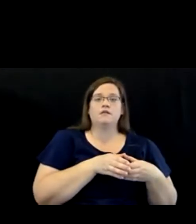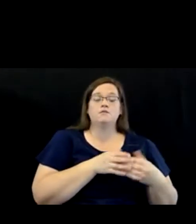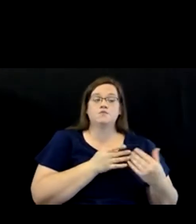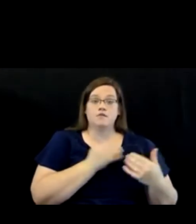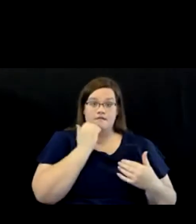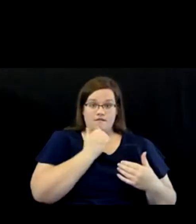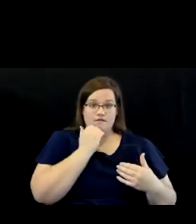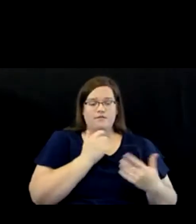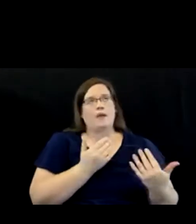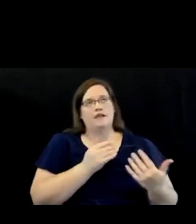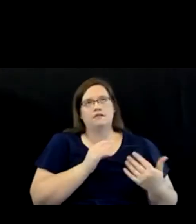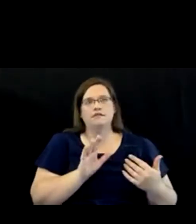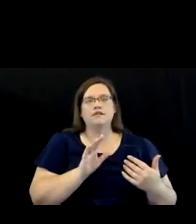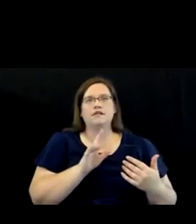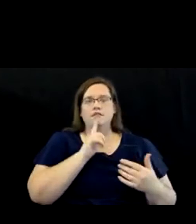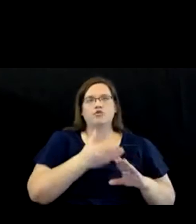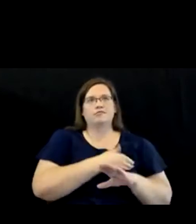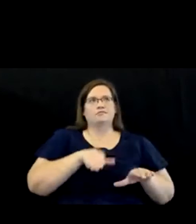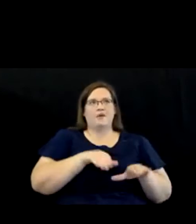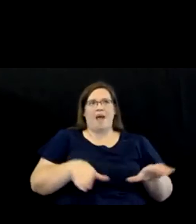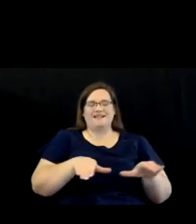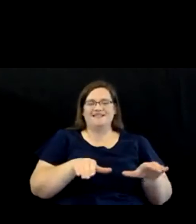not wait, I'm sure they're being proactive. But when different needs